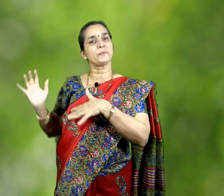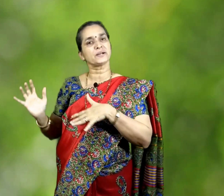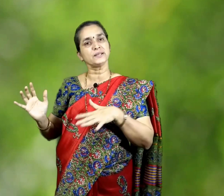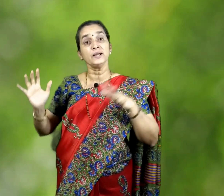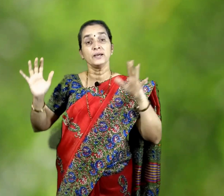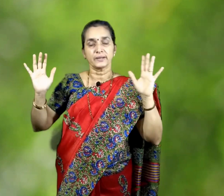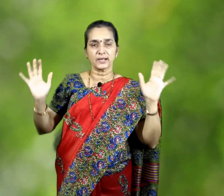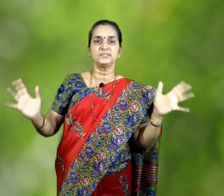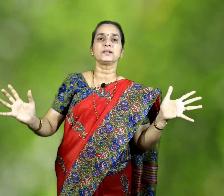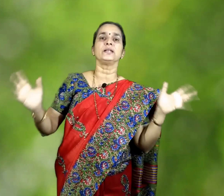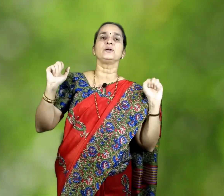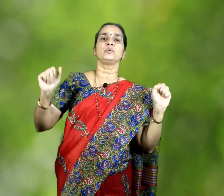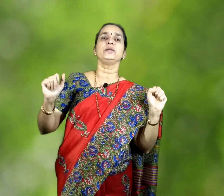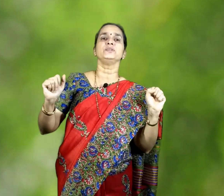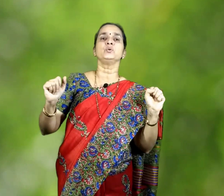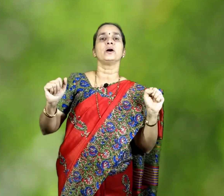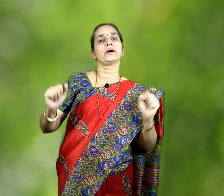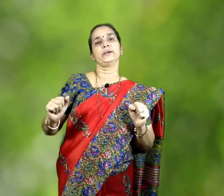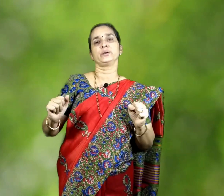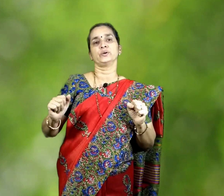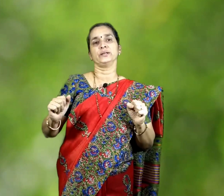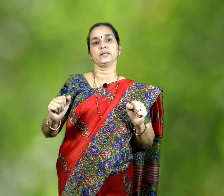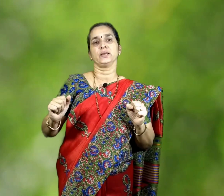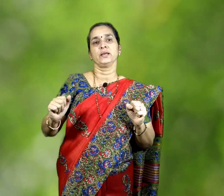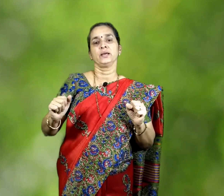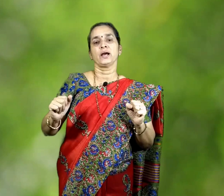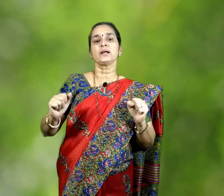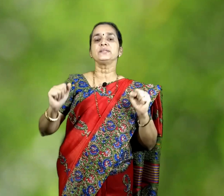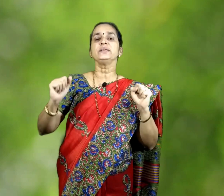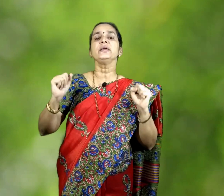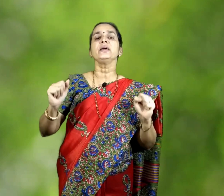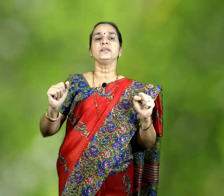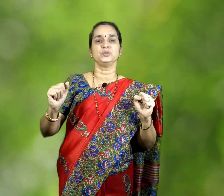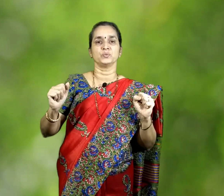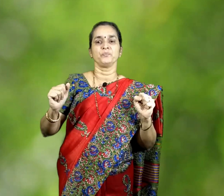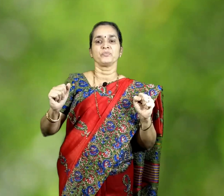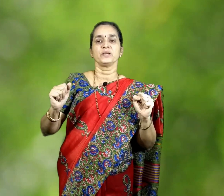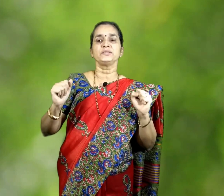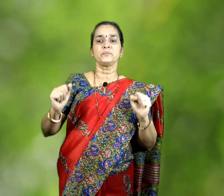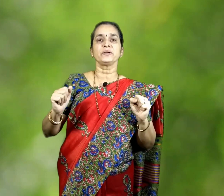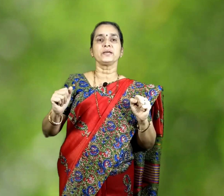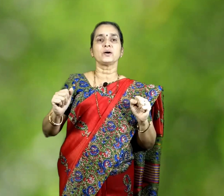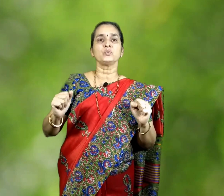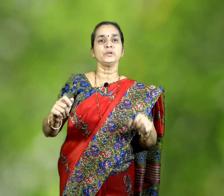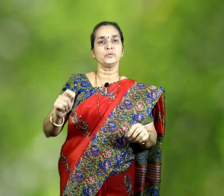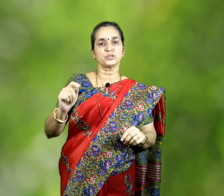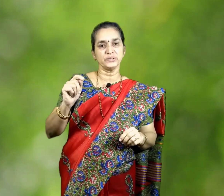and all neighboring states of Karnataka has been affected Then what is this disease?